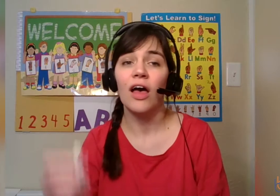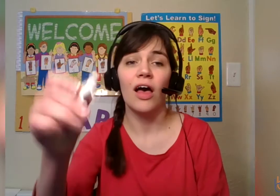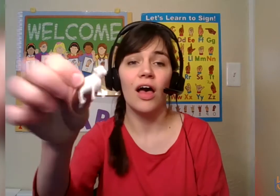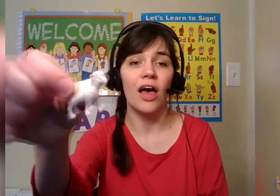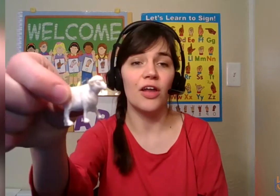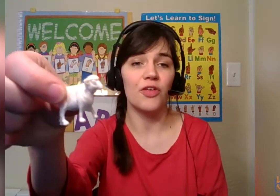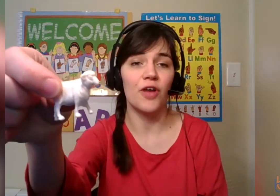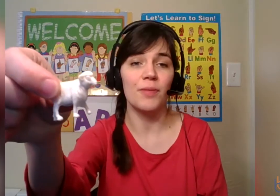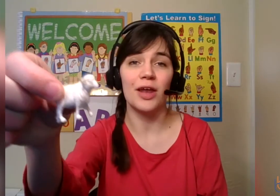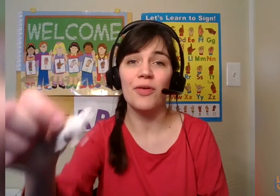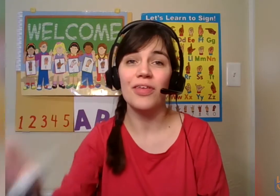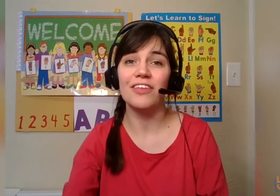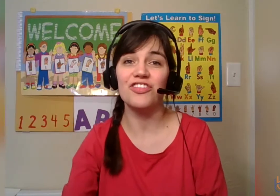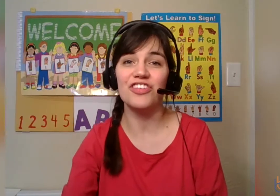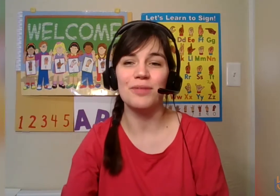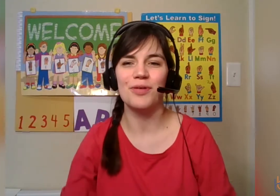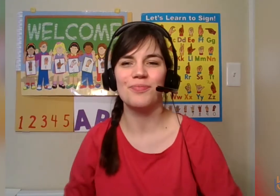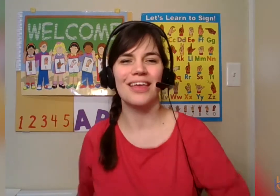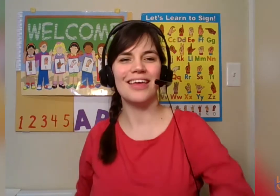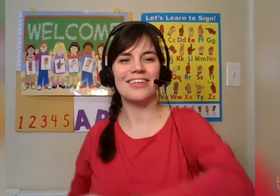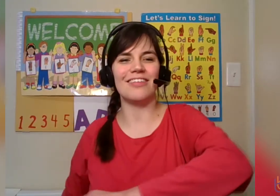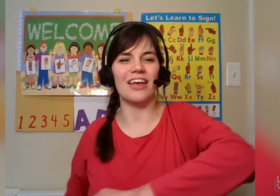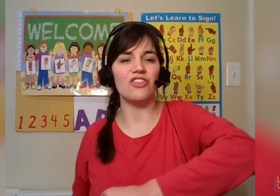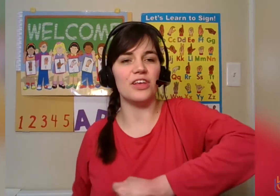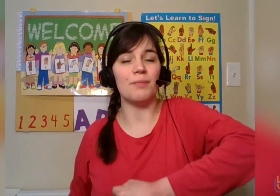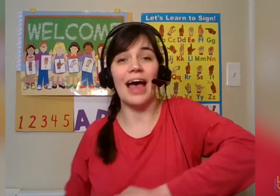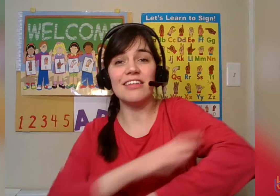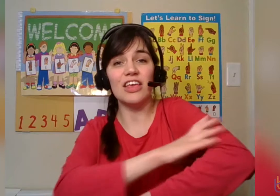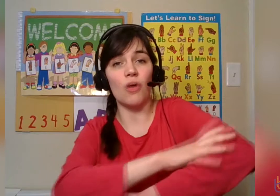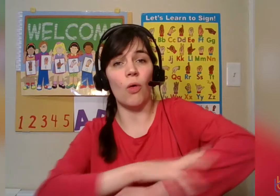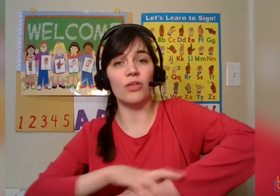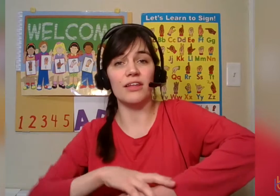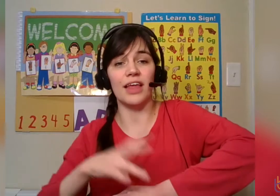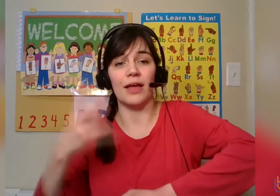Another farm animal is a sheep. To sign sheep, act like you're holding a lamb